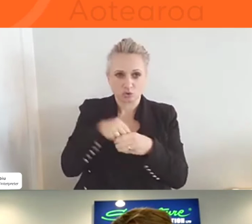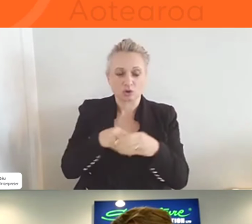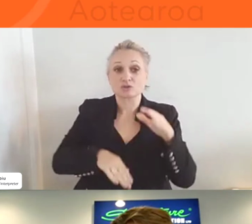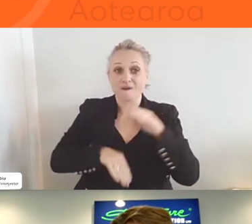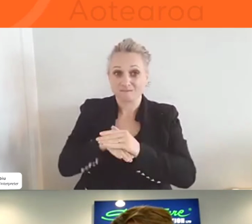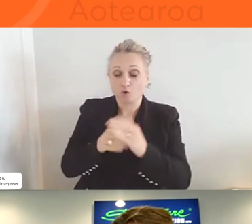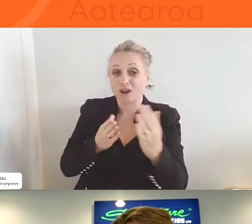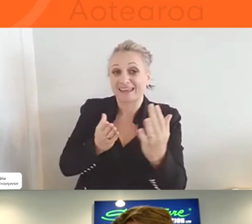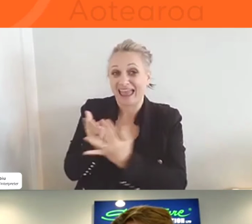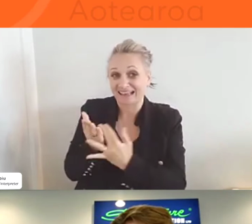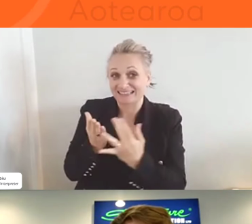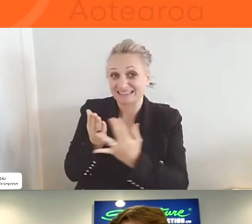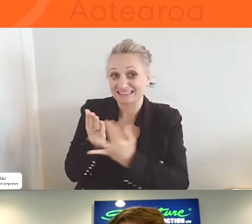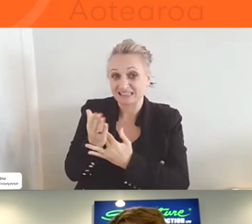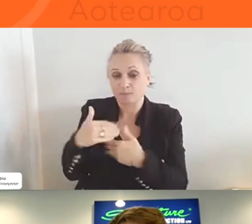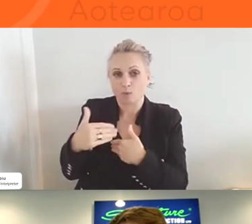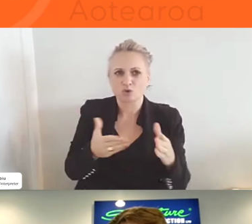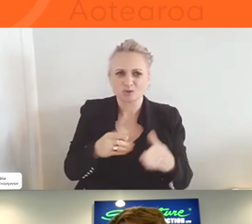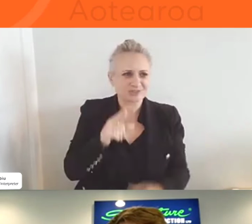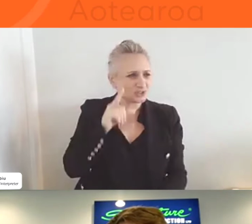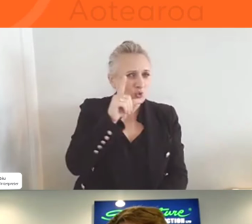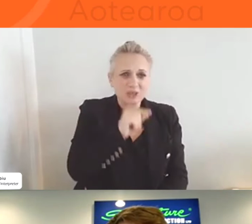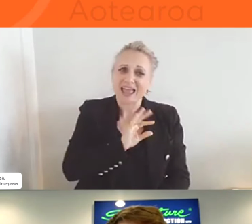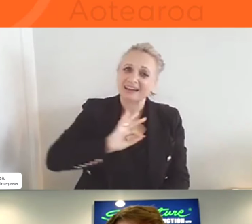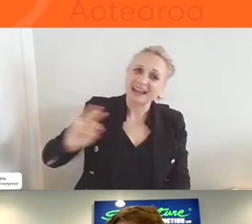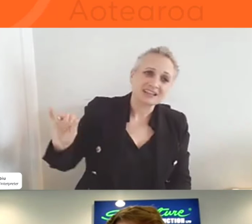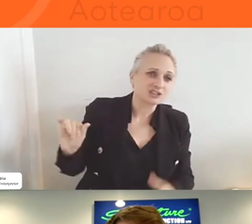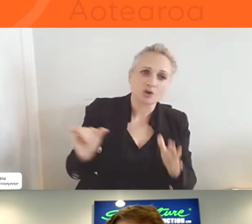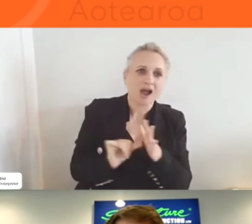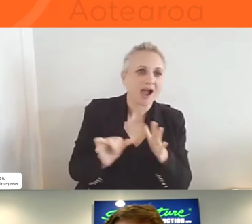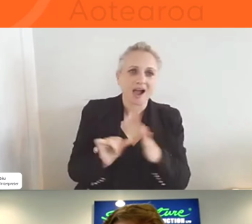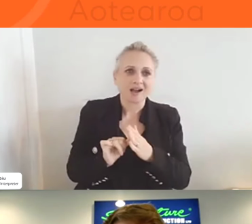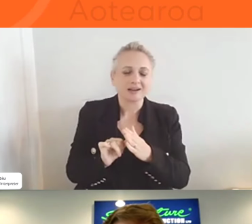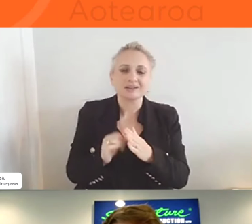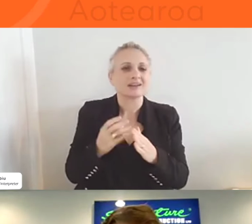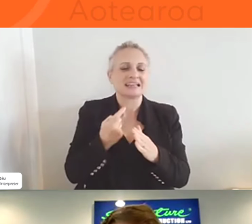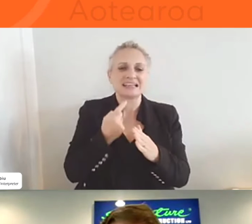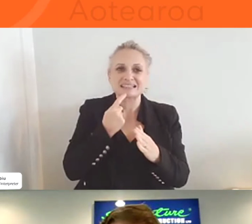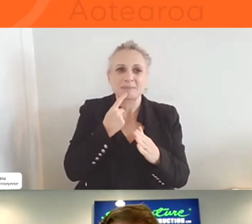certainly can and it's not hard to tick some easy, low-hanging